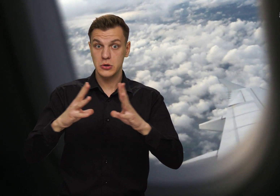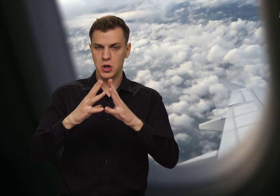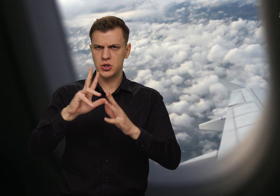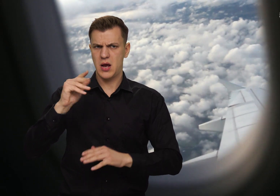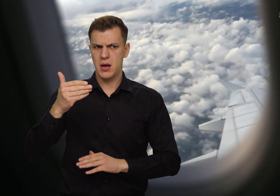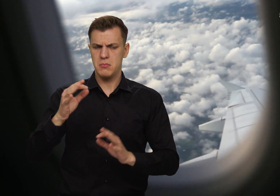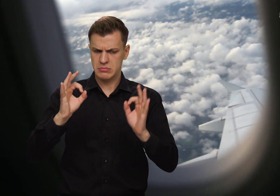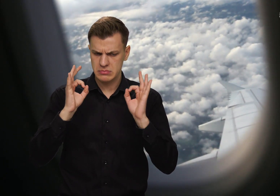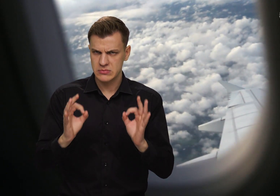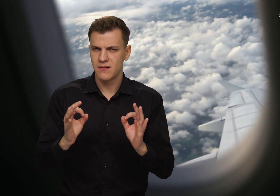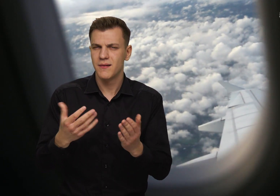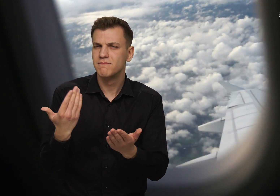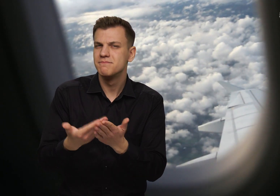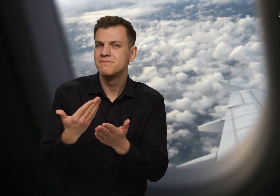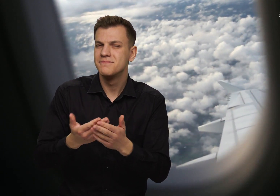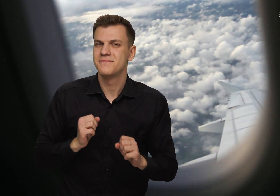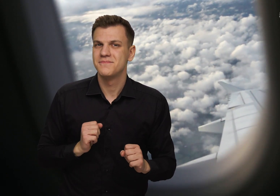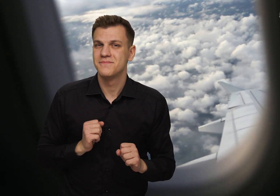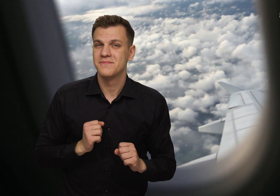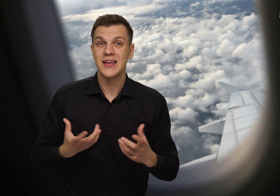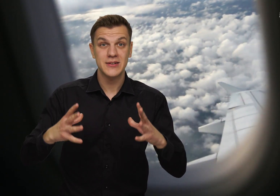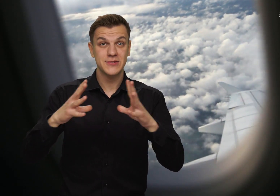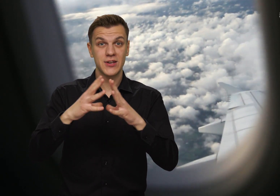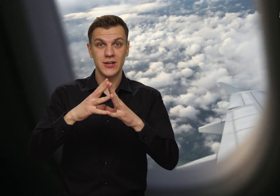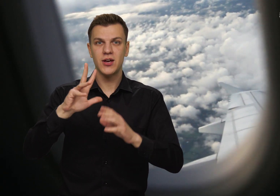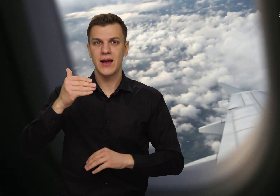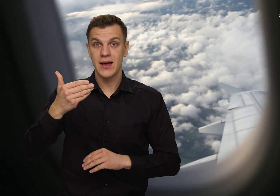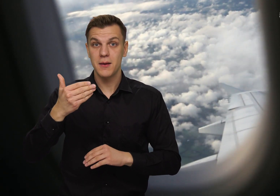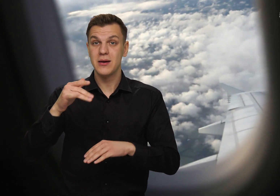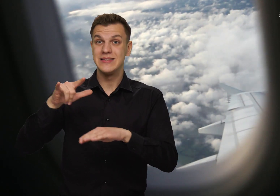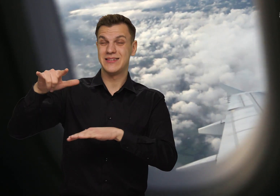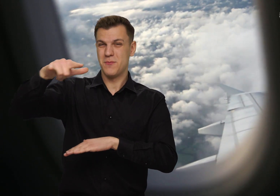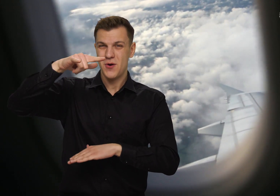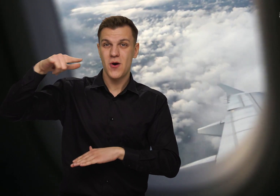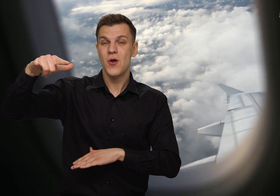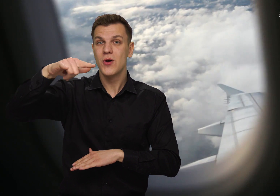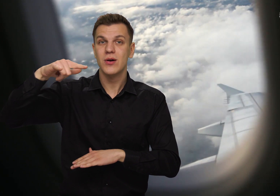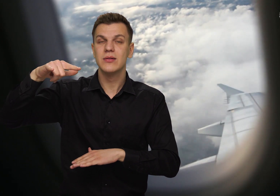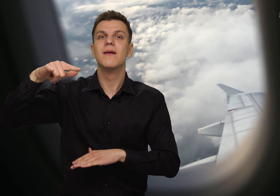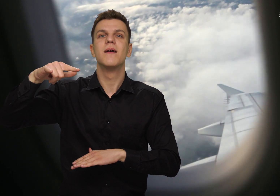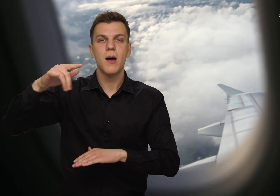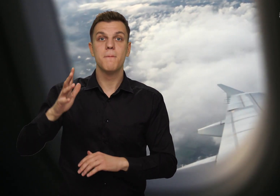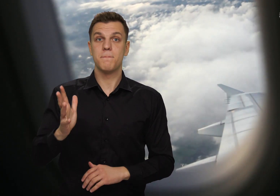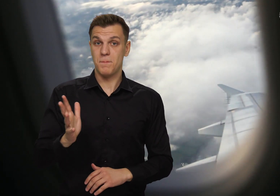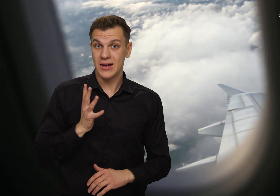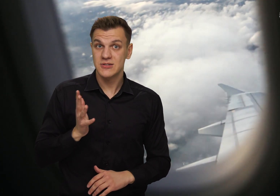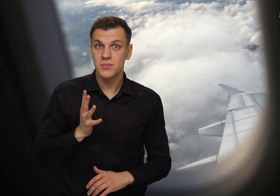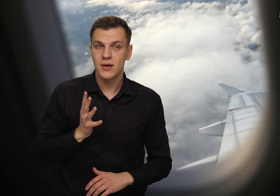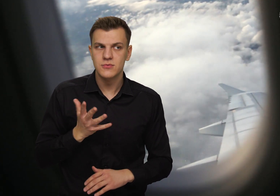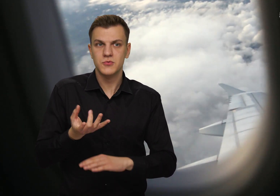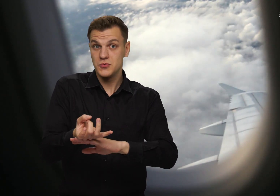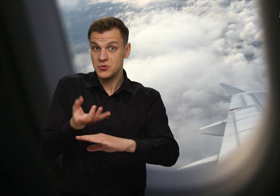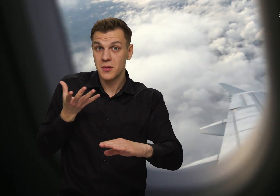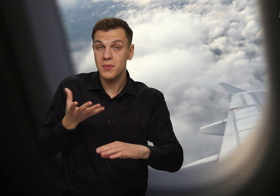because at this altitude they can fly both safely and quickly,